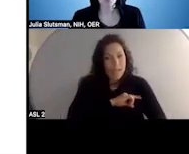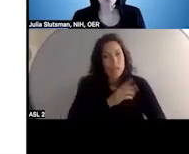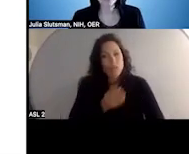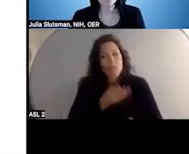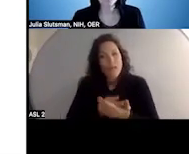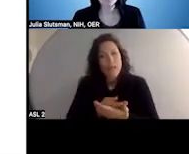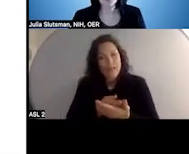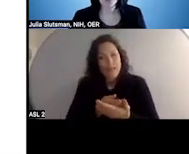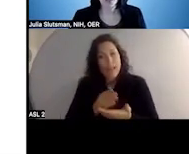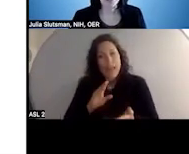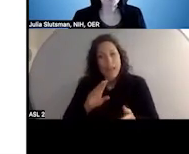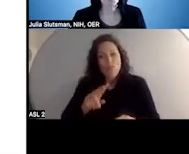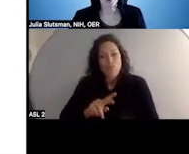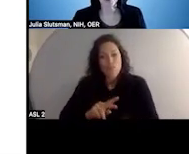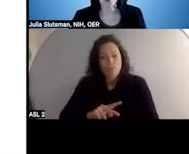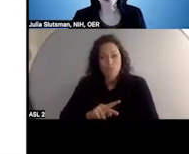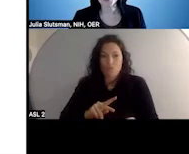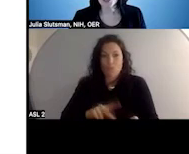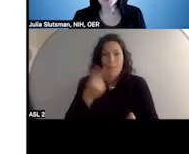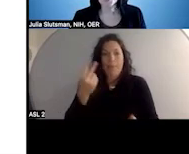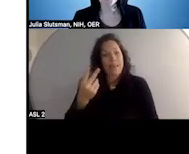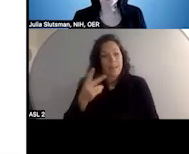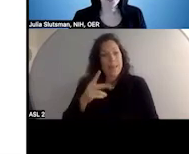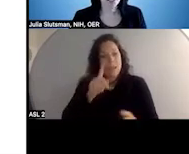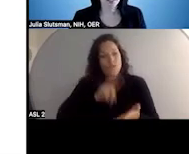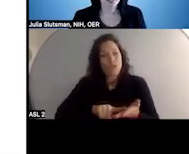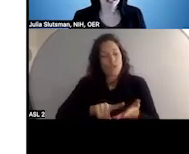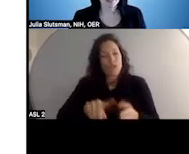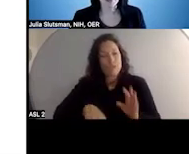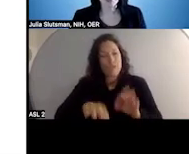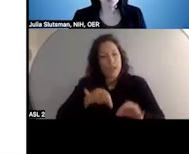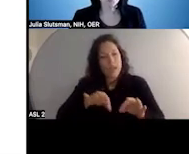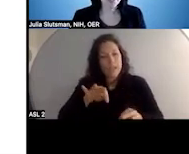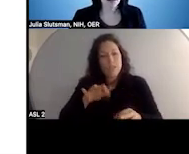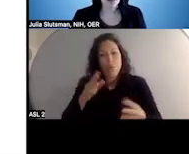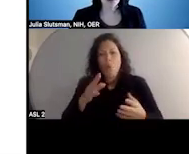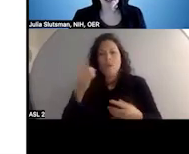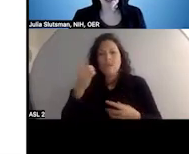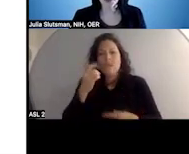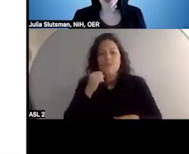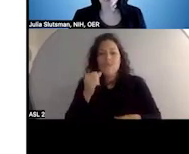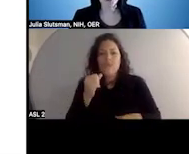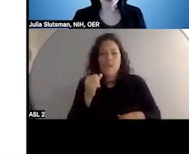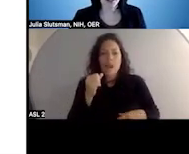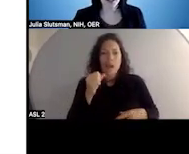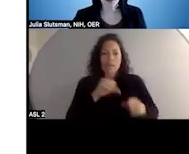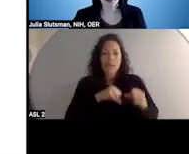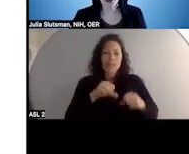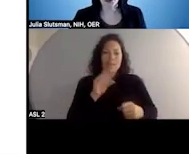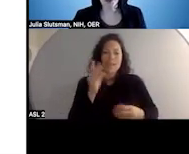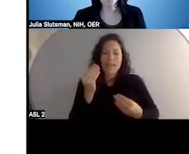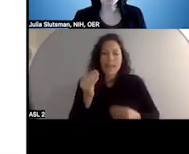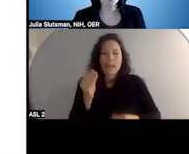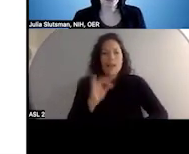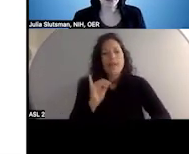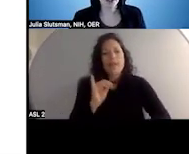We also define what's not considered scientific data, so some examples of materials that do not meet this definition